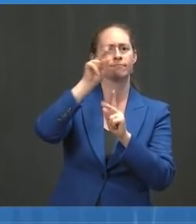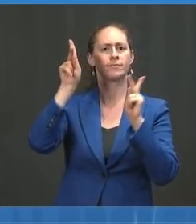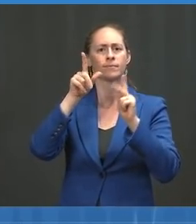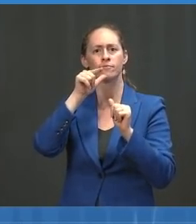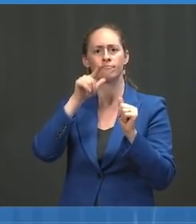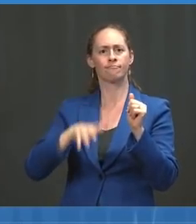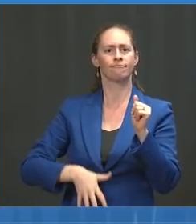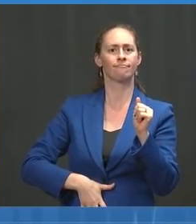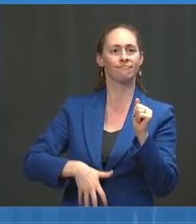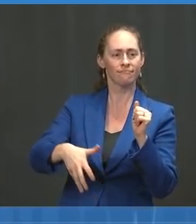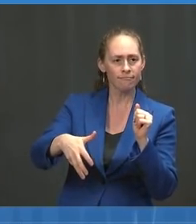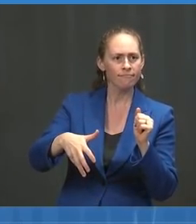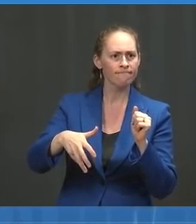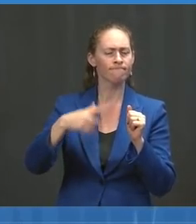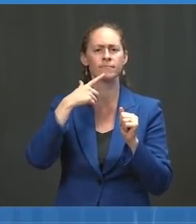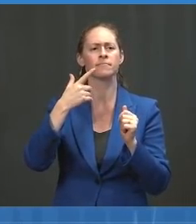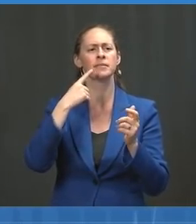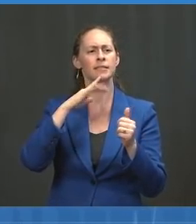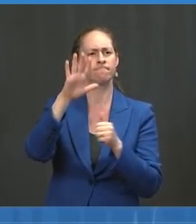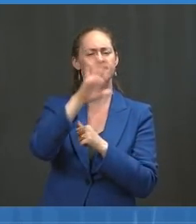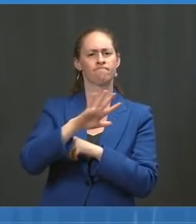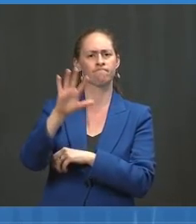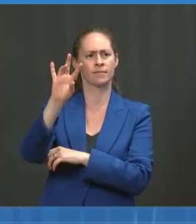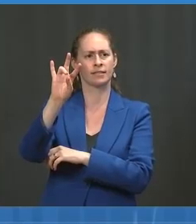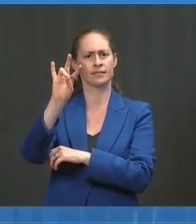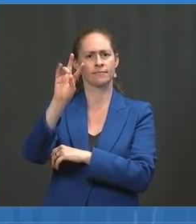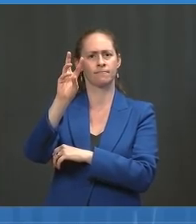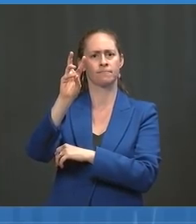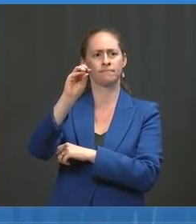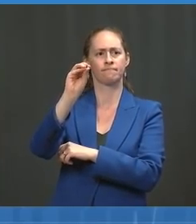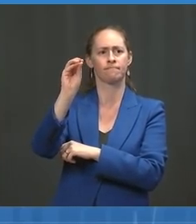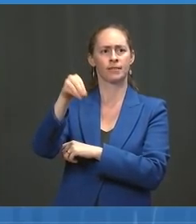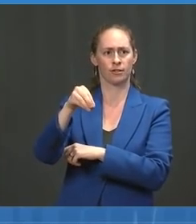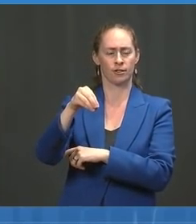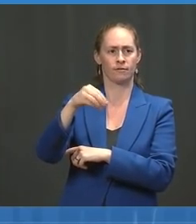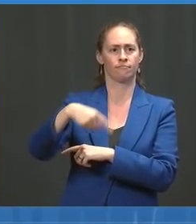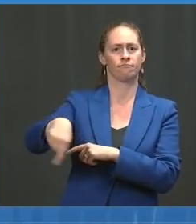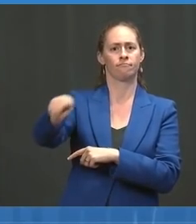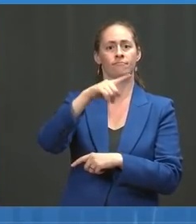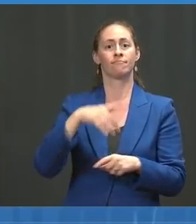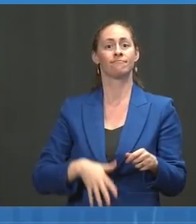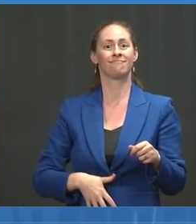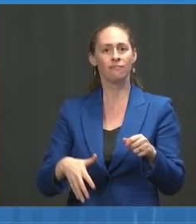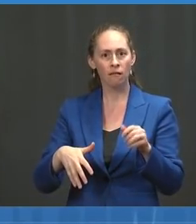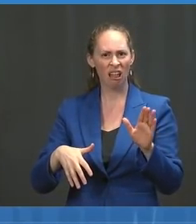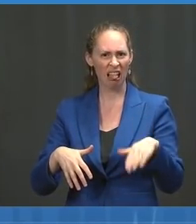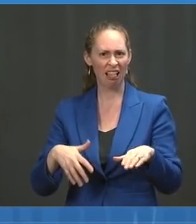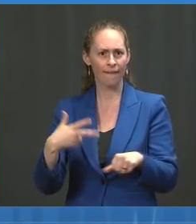76 percent of pregnant people in the U.S. are unvaccinated, and we are seeing rises in pregnant people